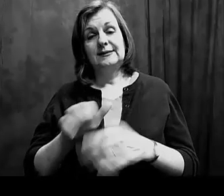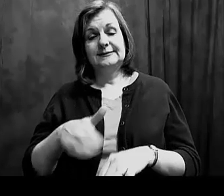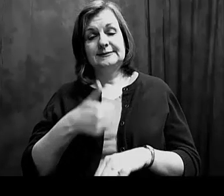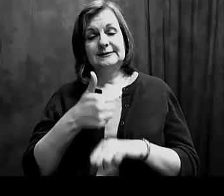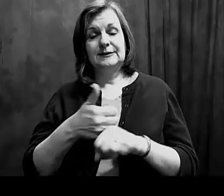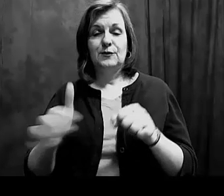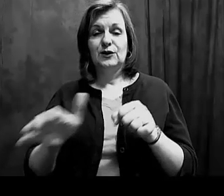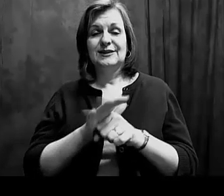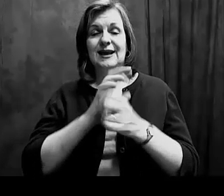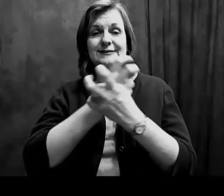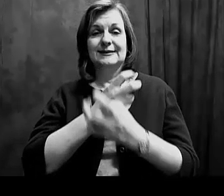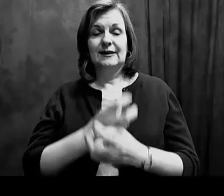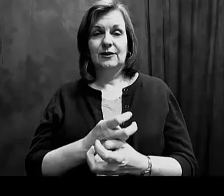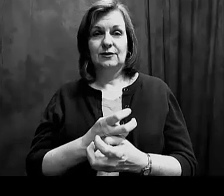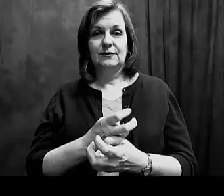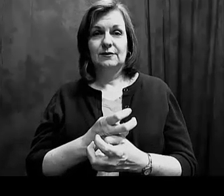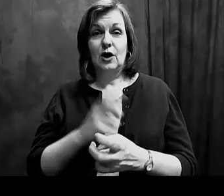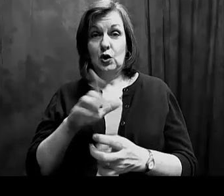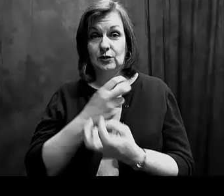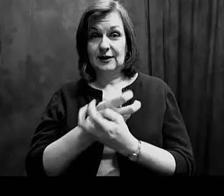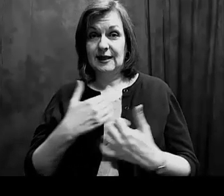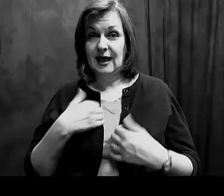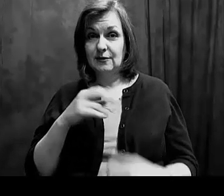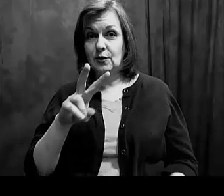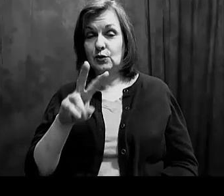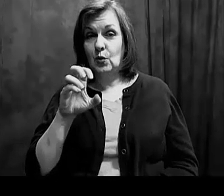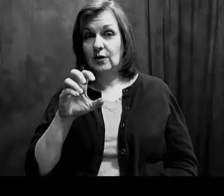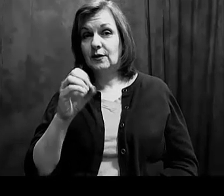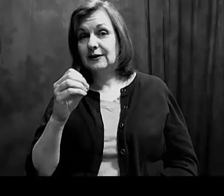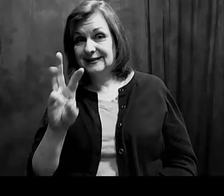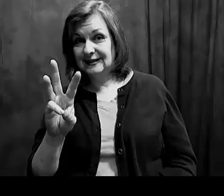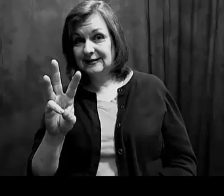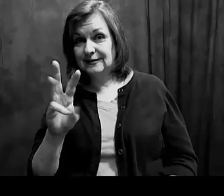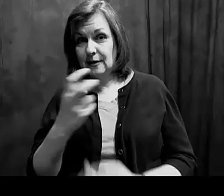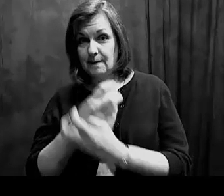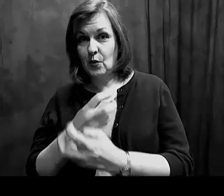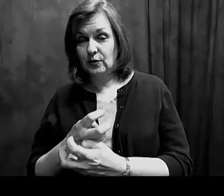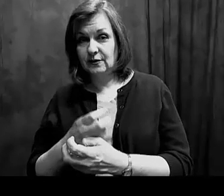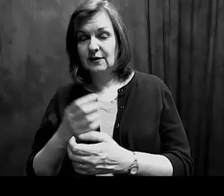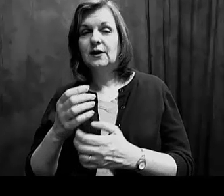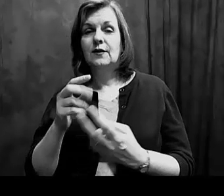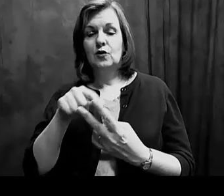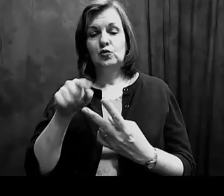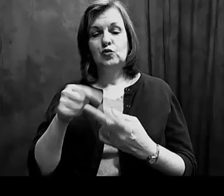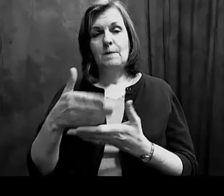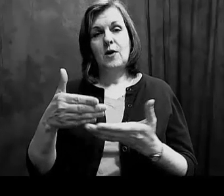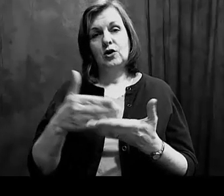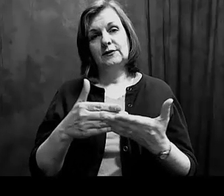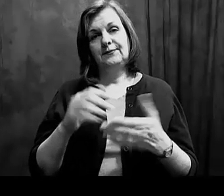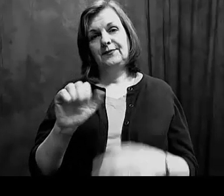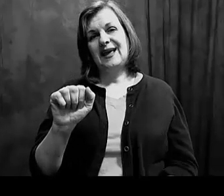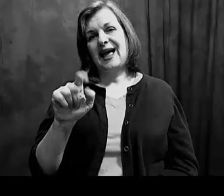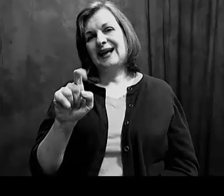made up of 206 bones divided between your axial skeleton which is your skull